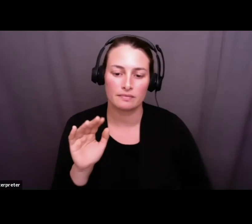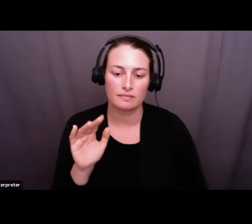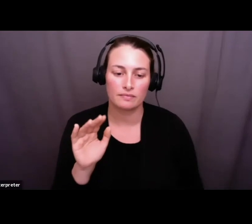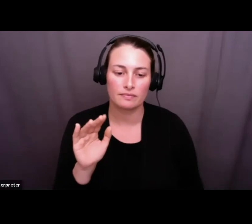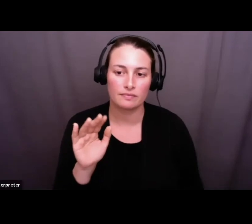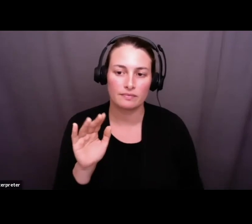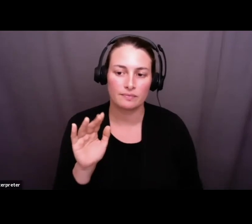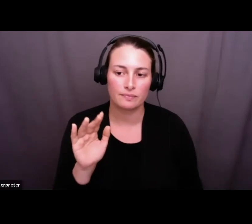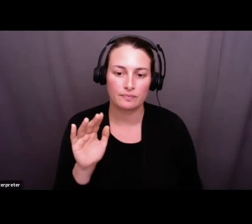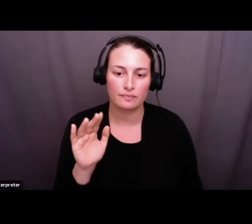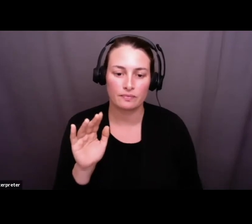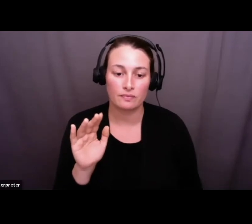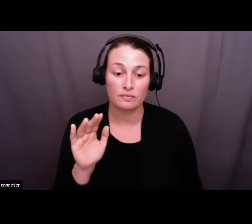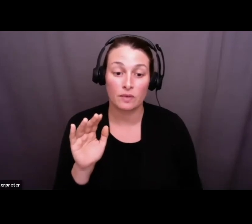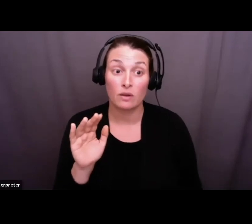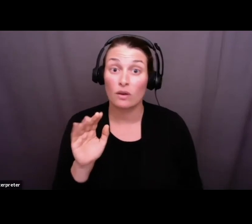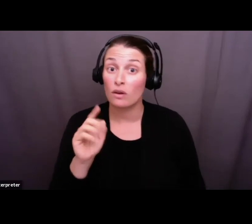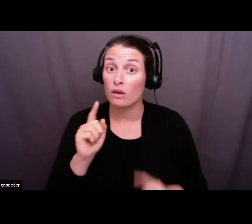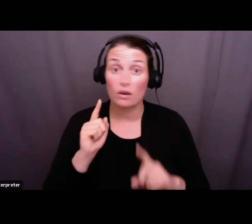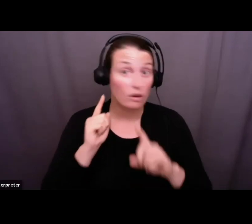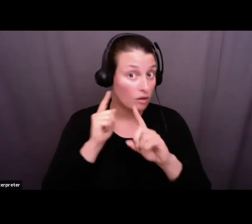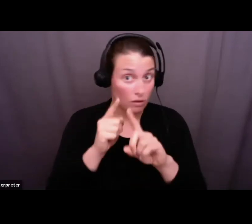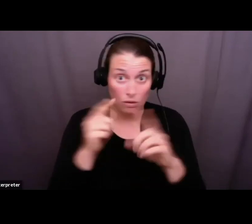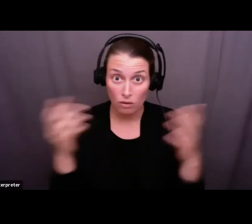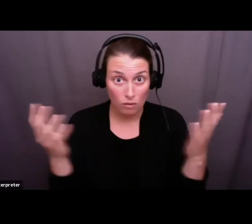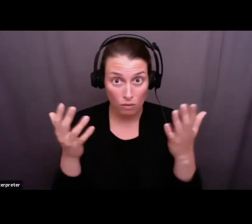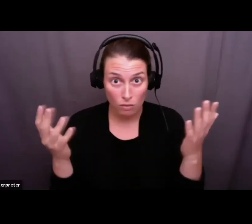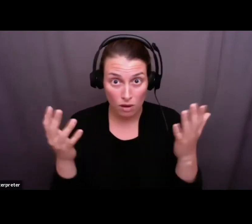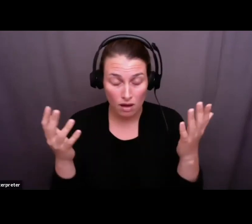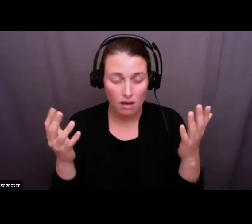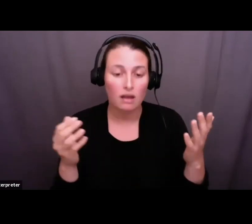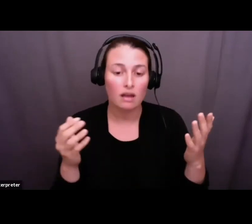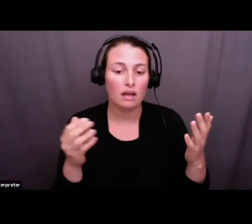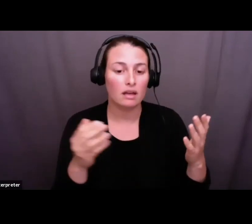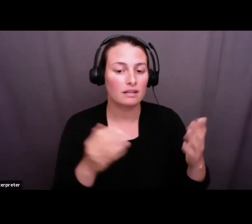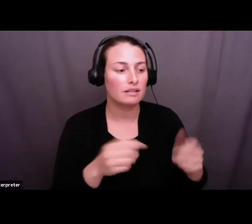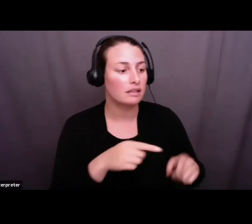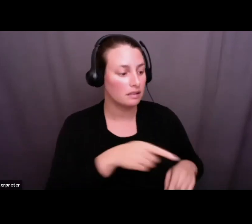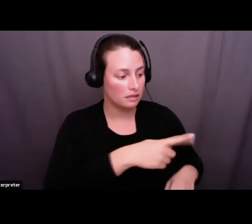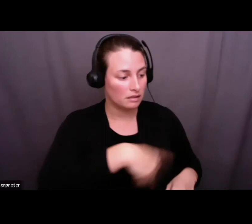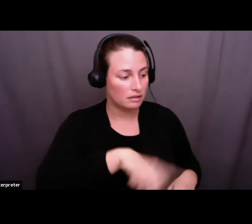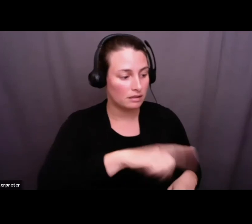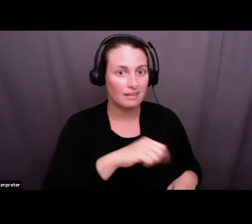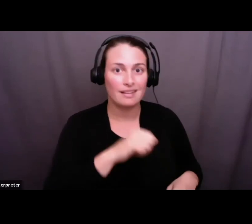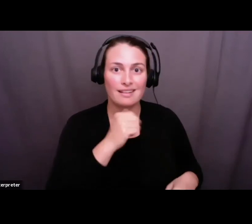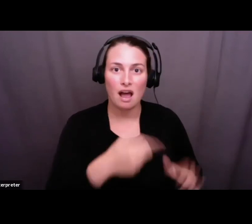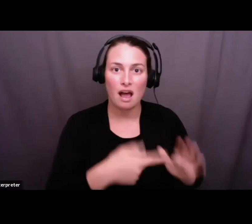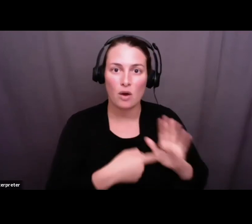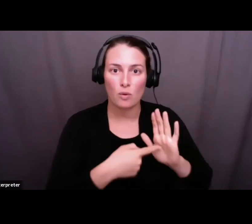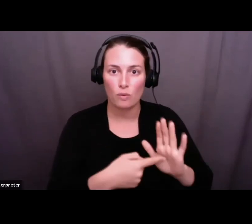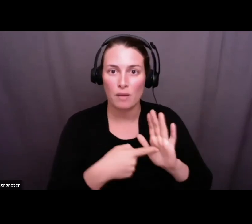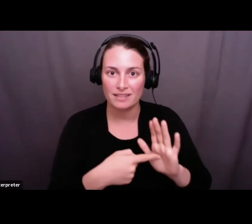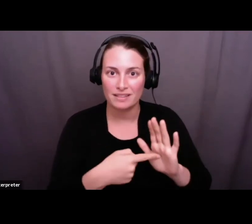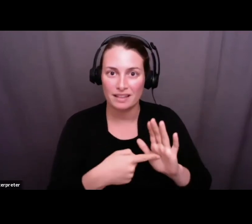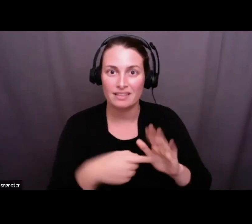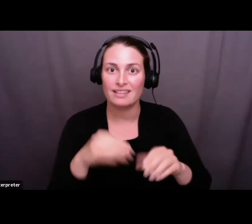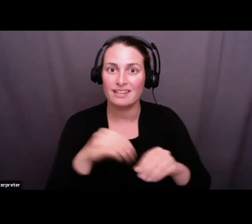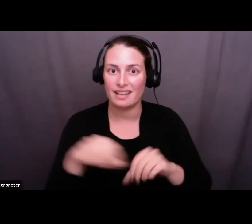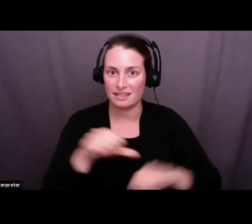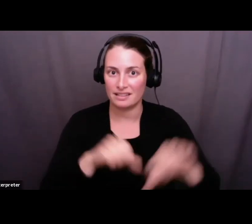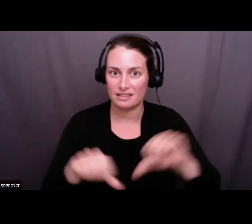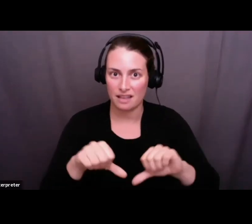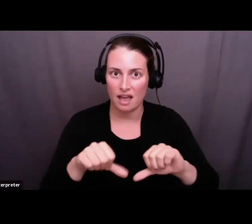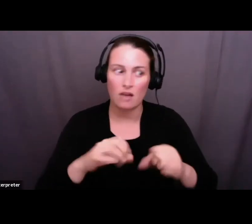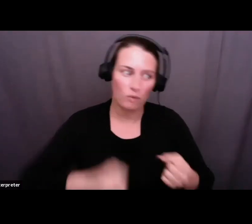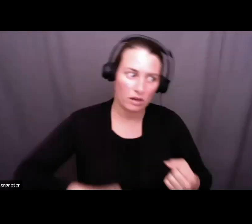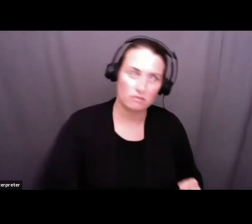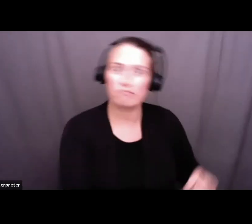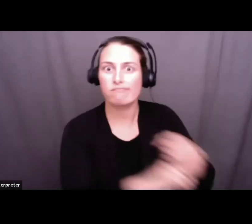to try to improve the success of underrepresented groups in science. A blue-ribbon panel met